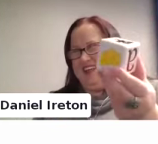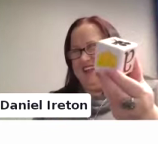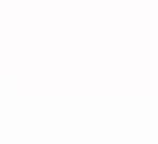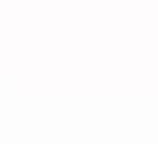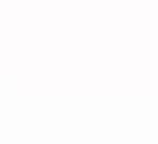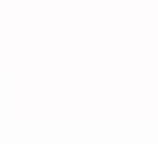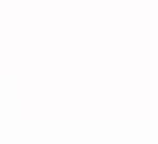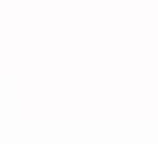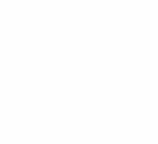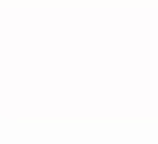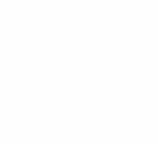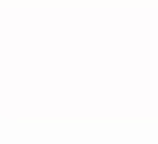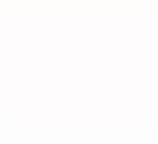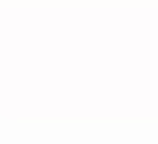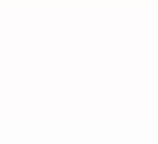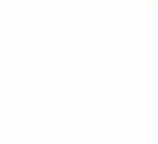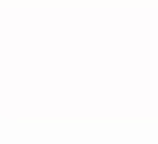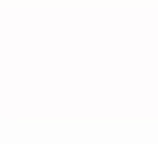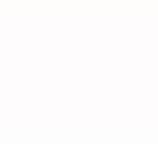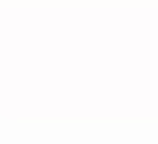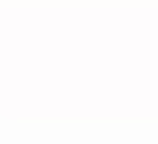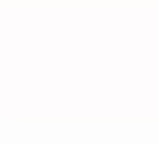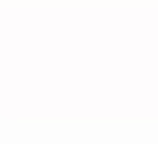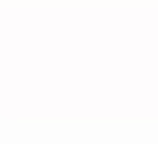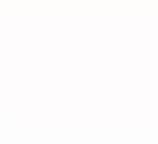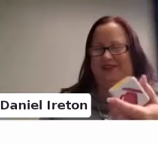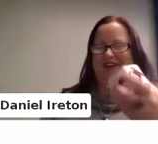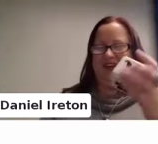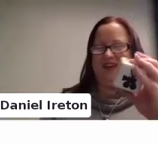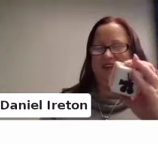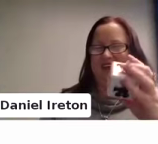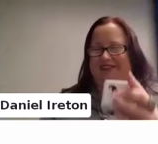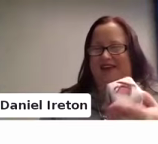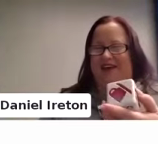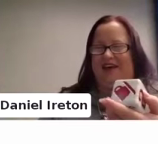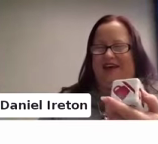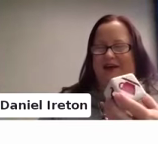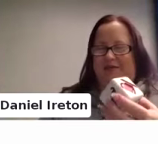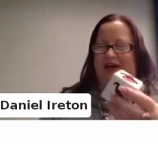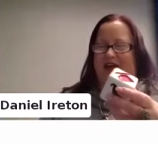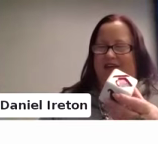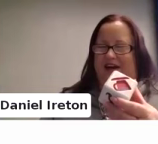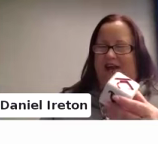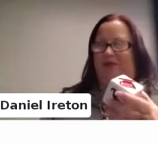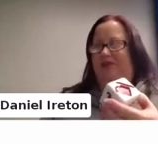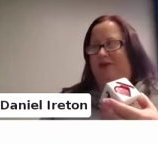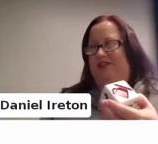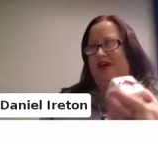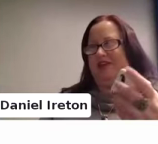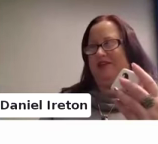Here is the original. Here's what we have made. Can you describe what you're holding up? Yes.